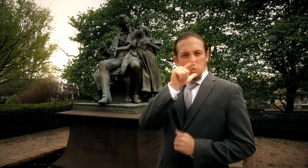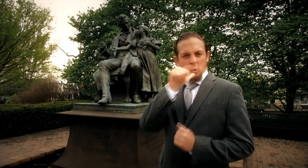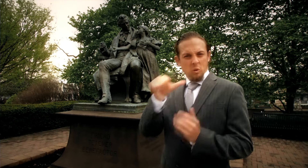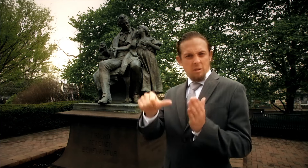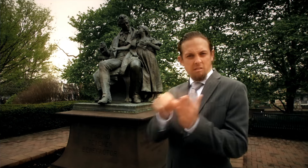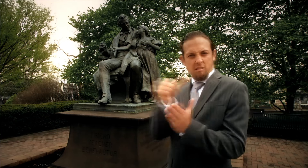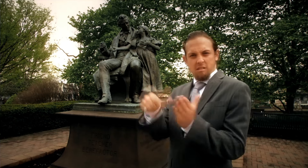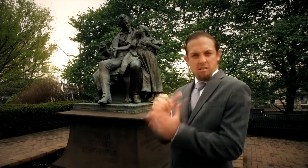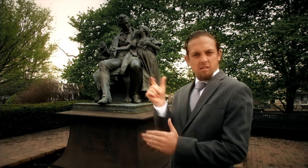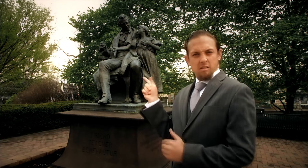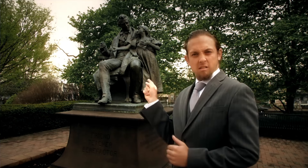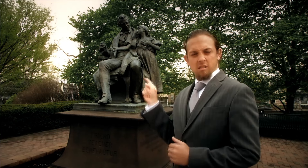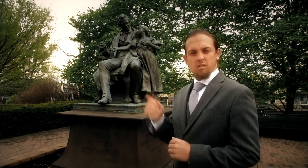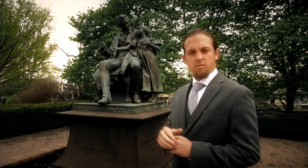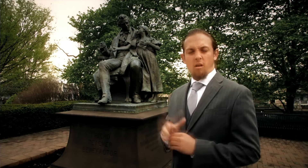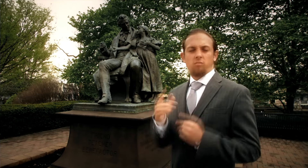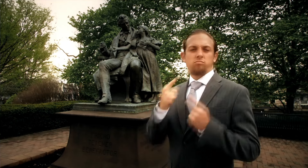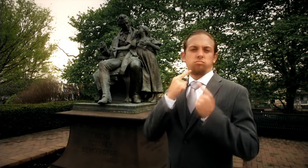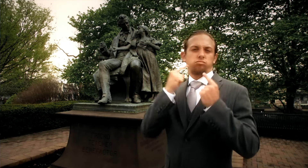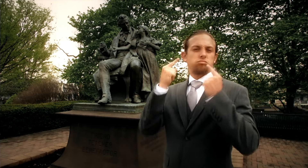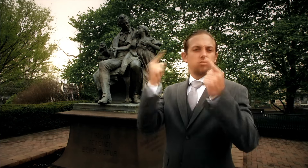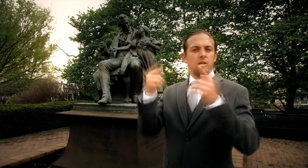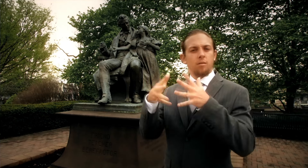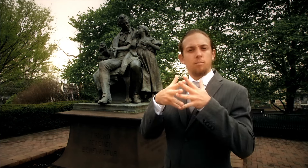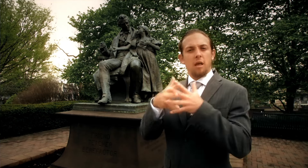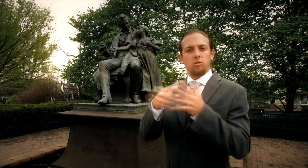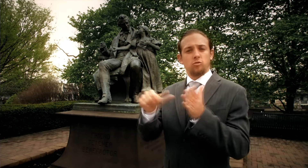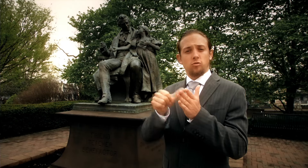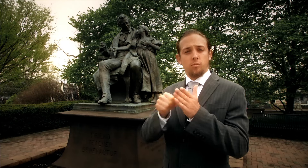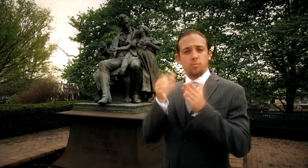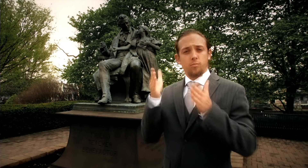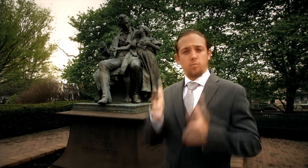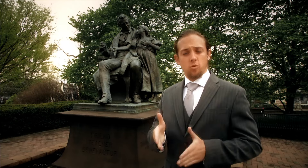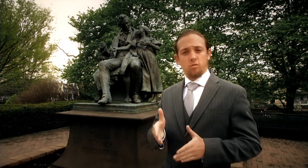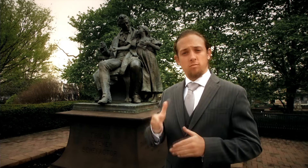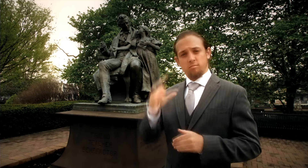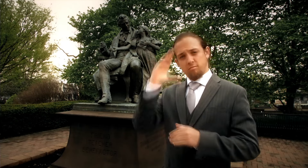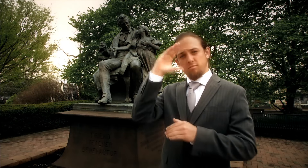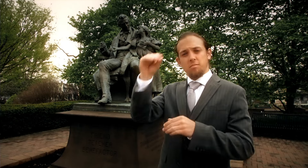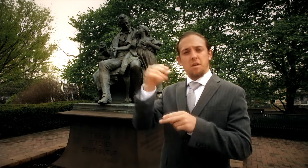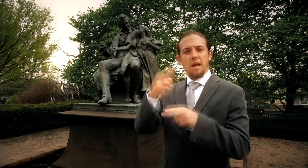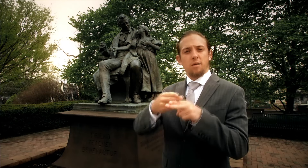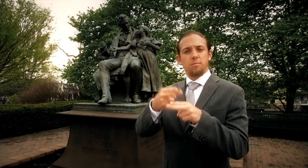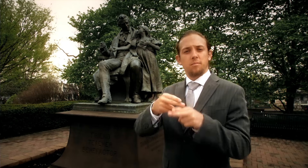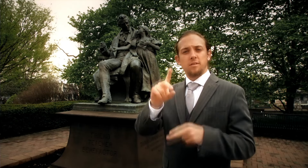It was created by renowned American sculptor,